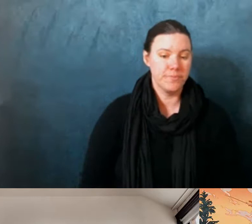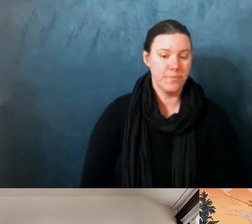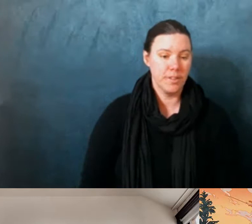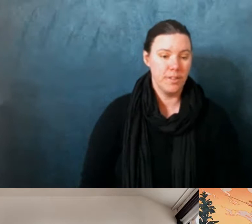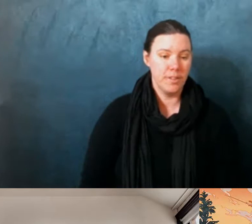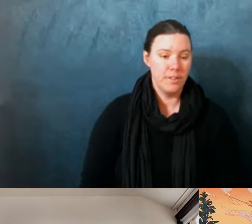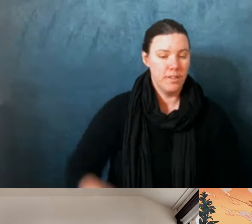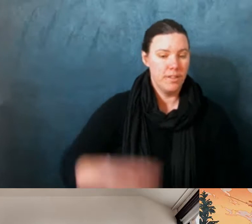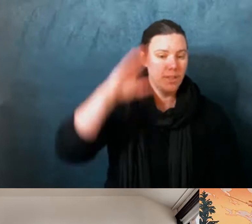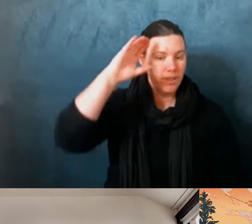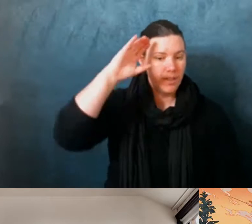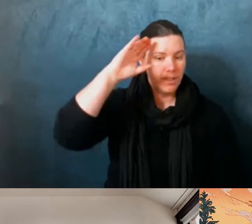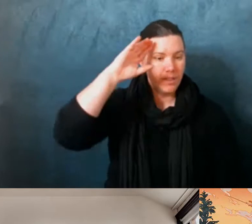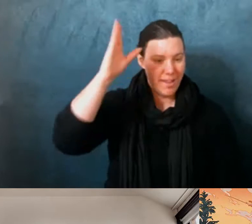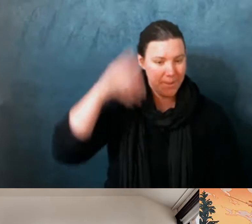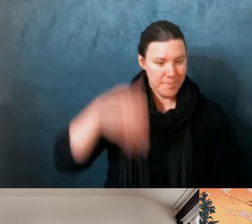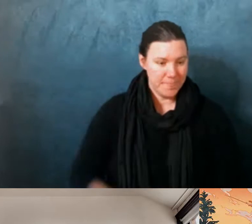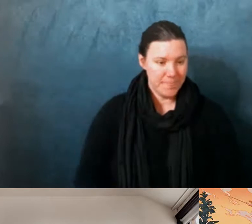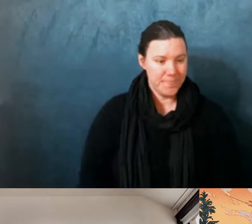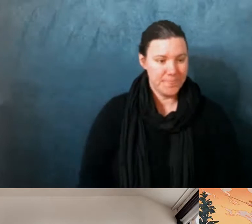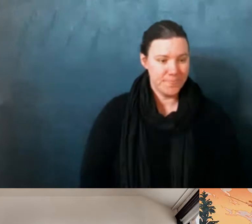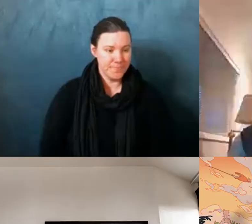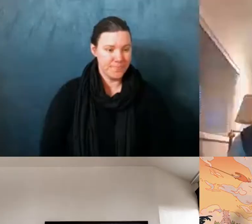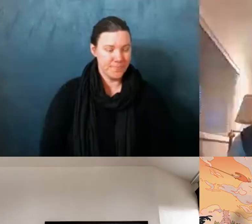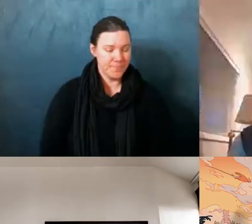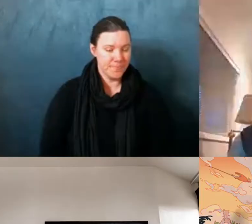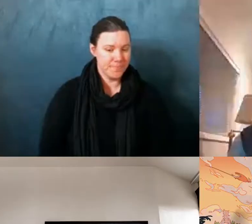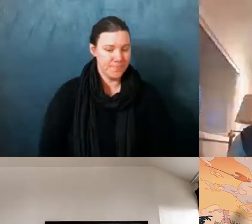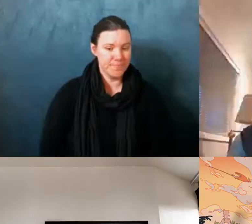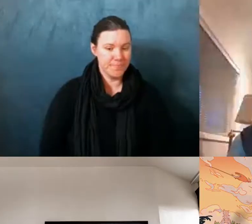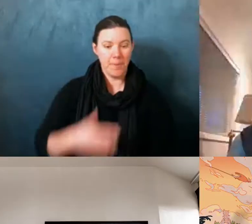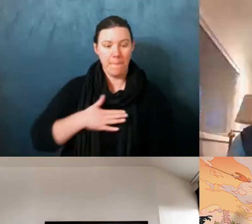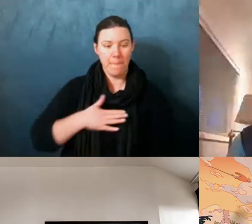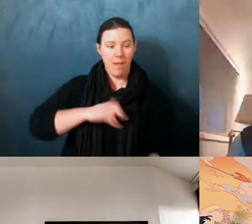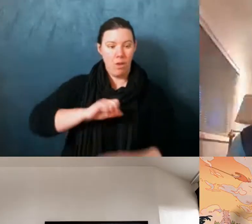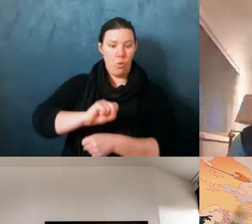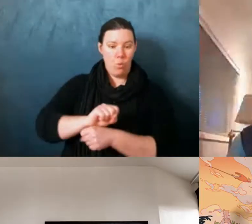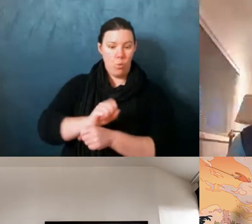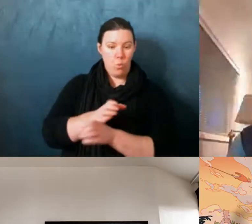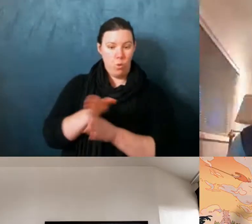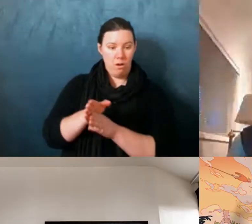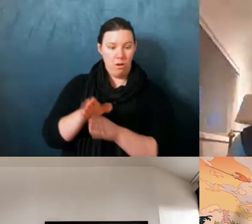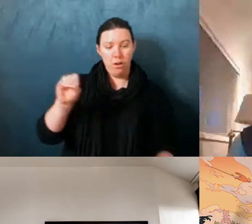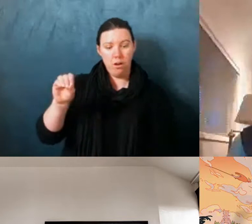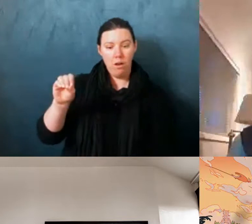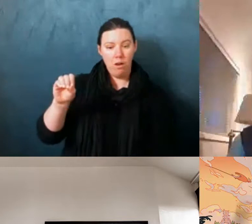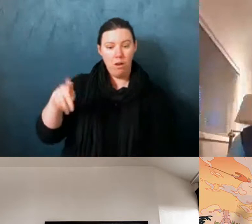Hi there. (clears throat) I am an optometrist and a hearing specialist of color.